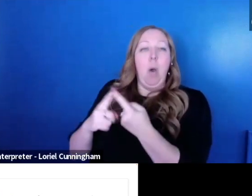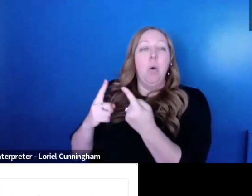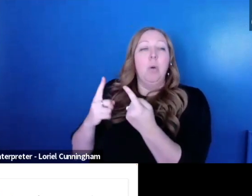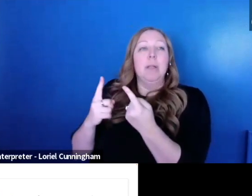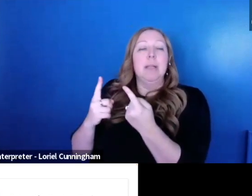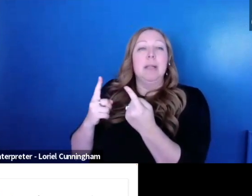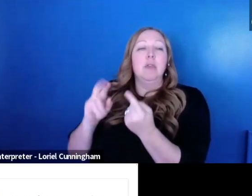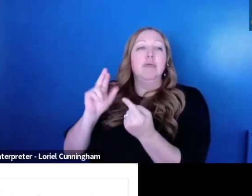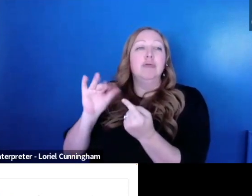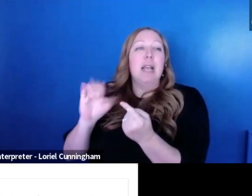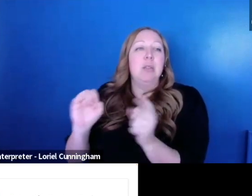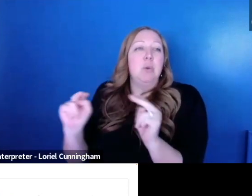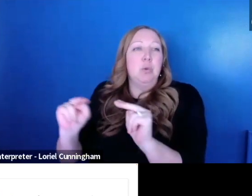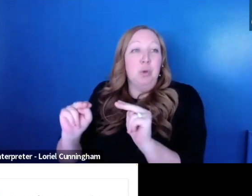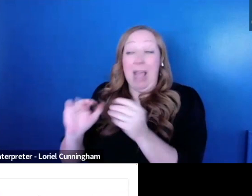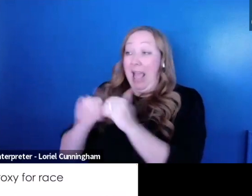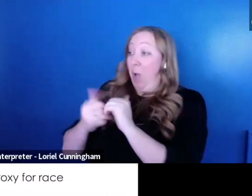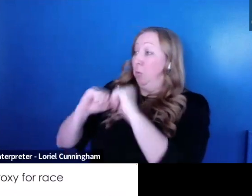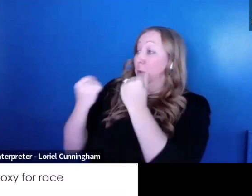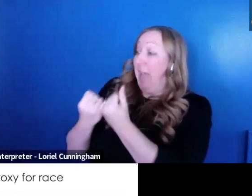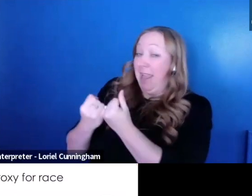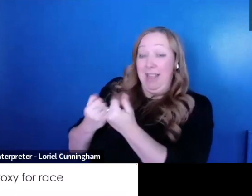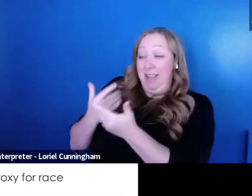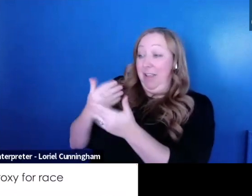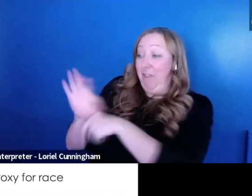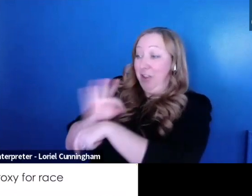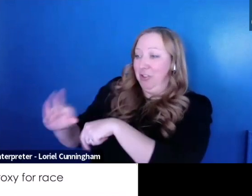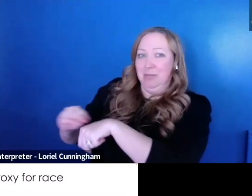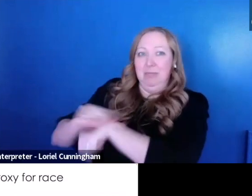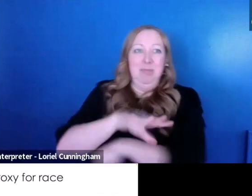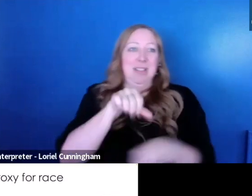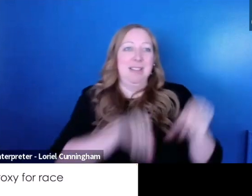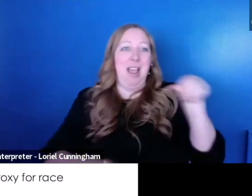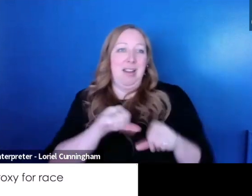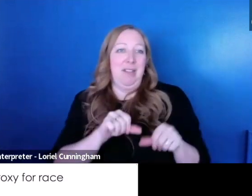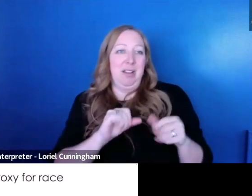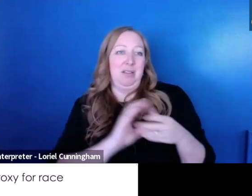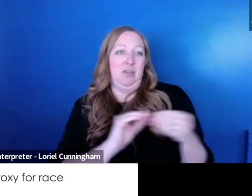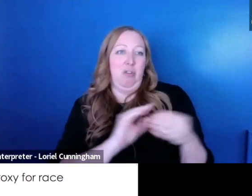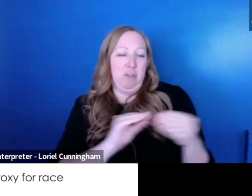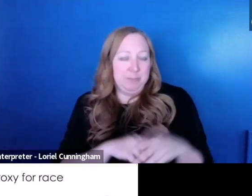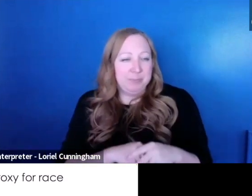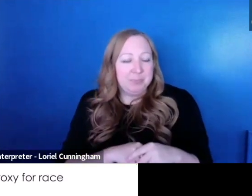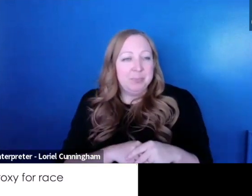or very race neutral kind of fashion. So I'll just speak a little bit on this because we did discuss this a little bit